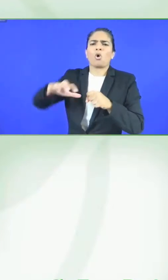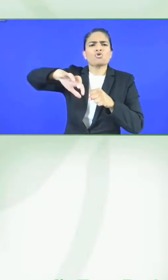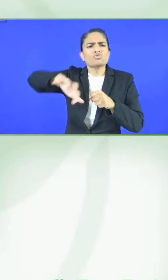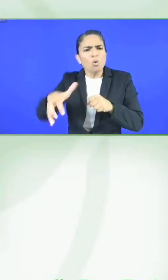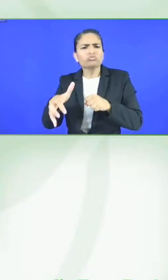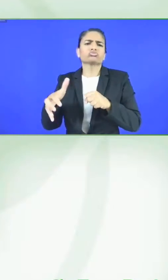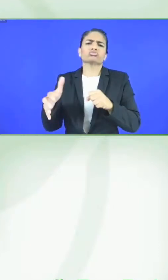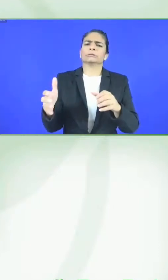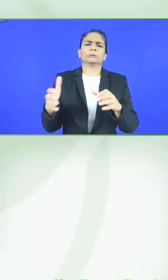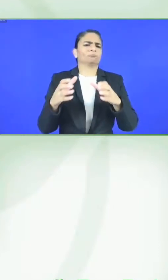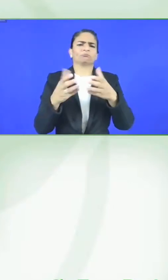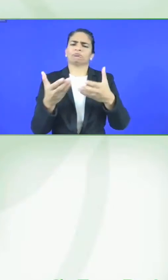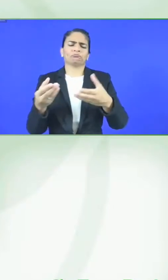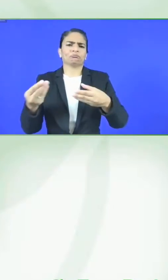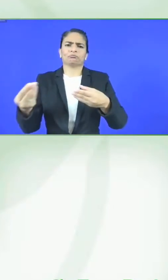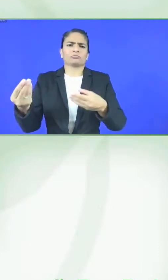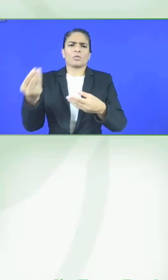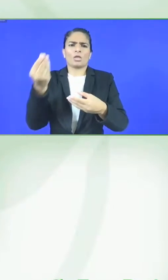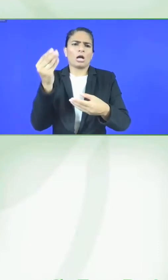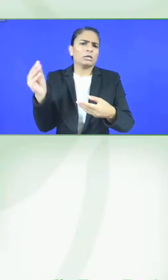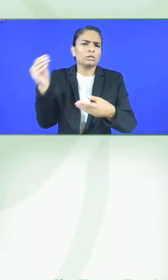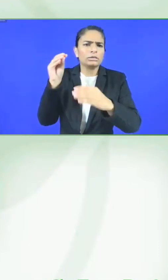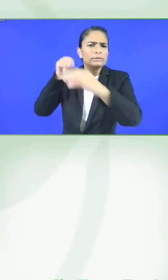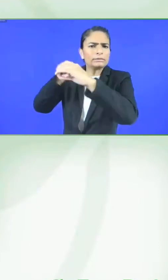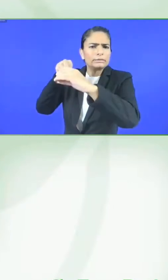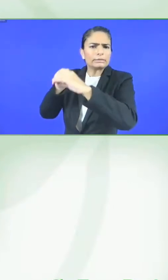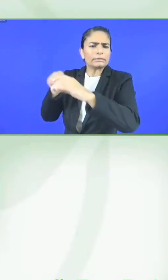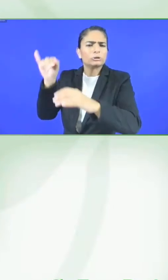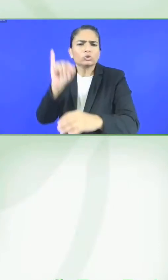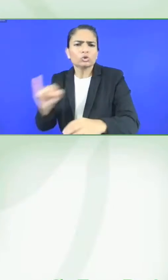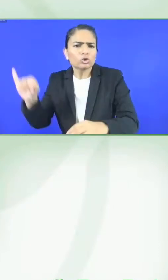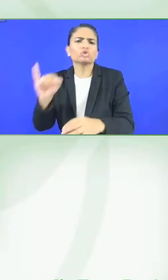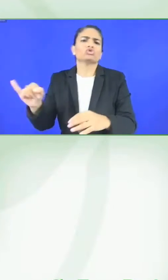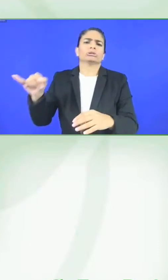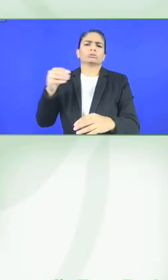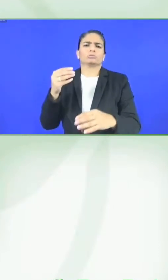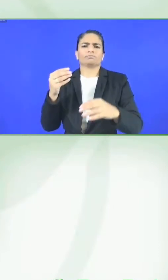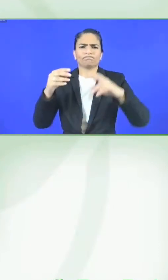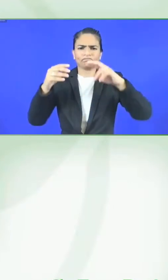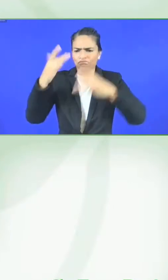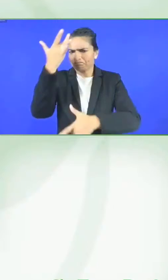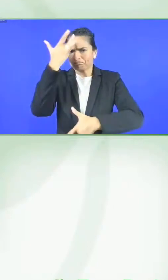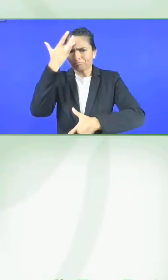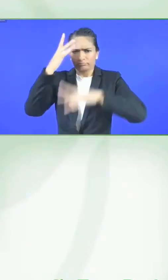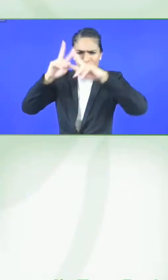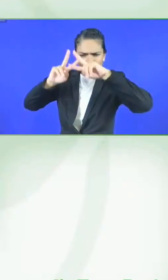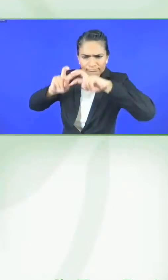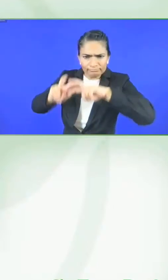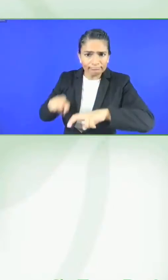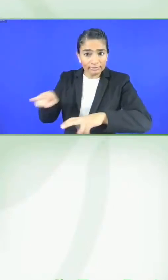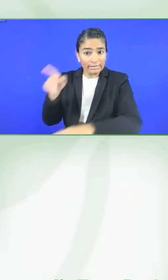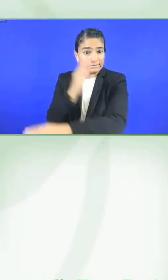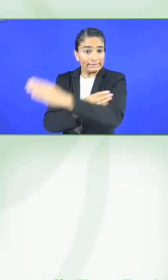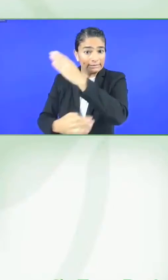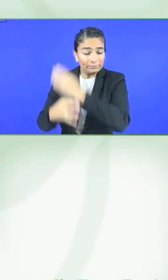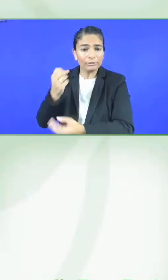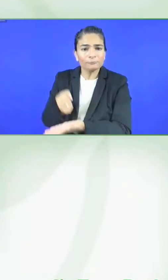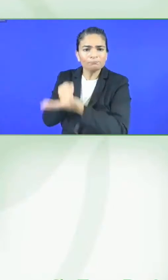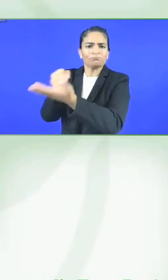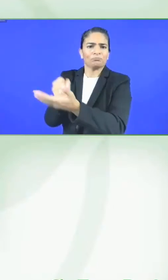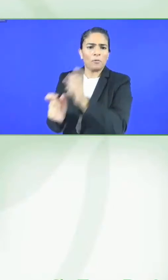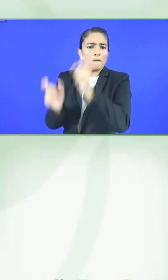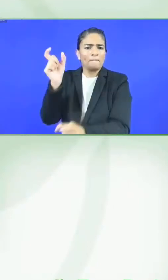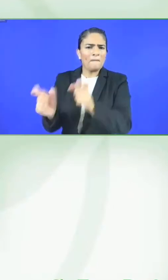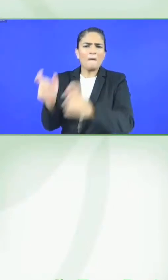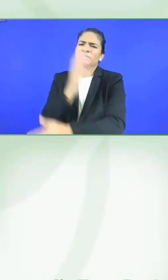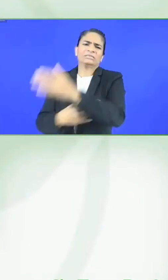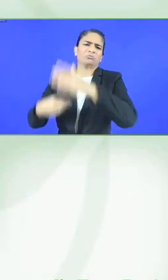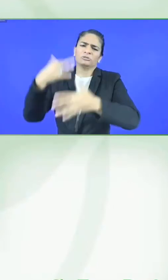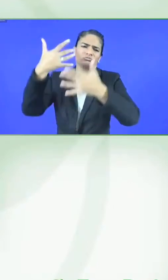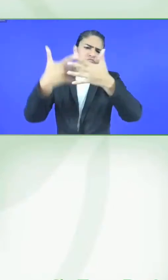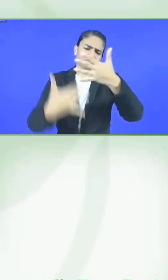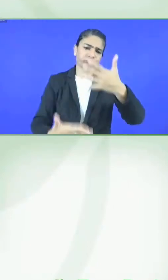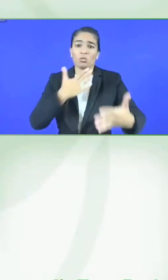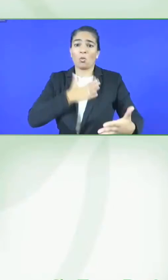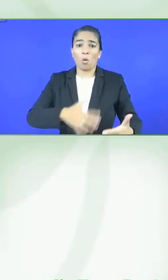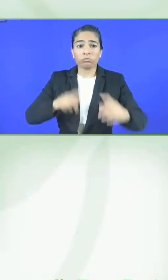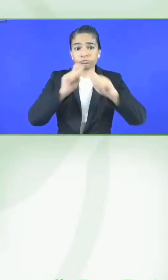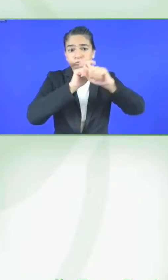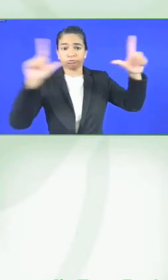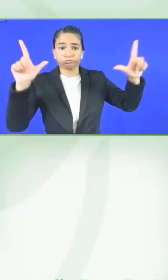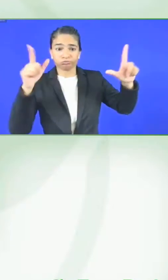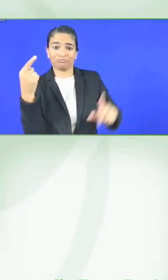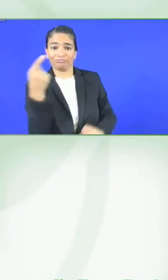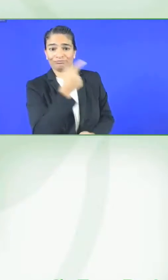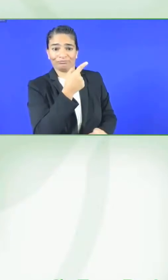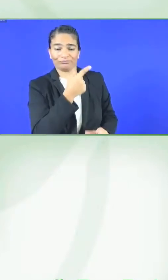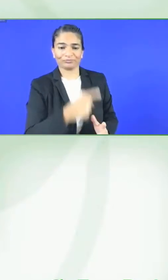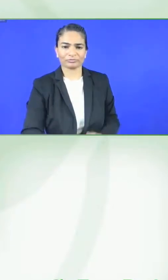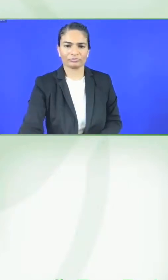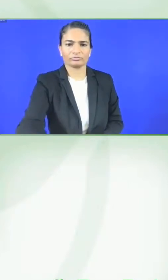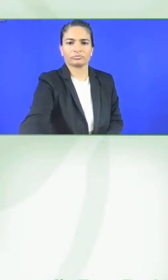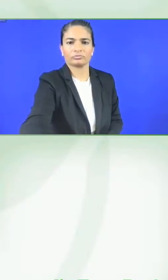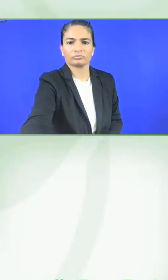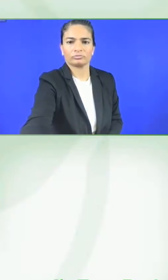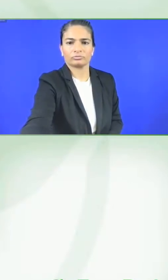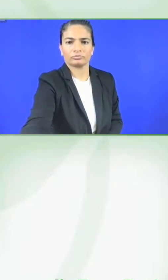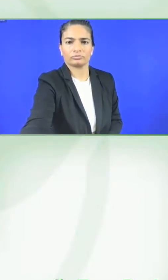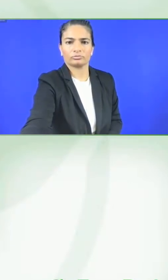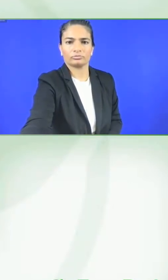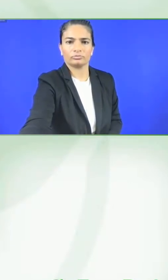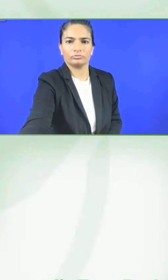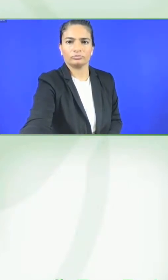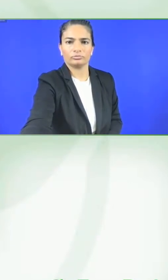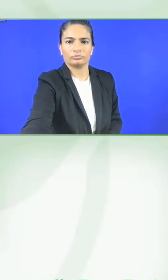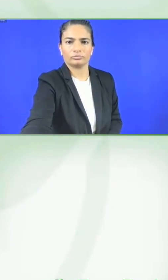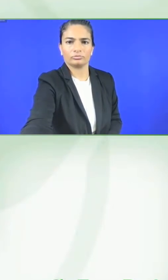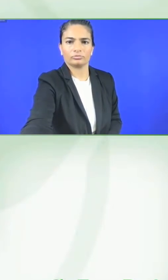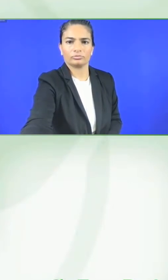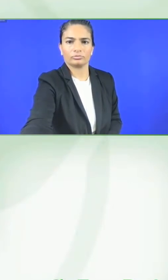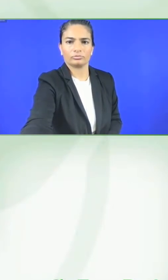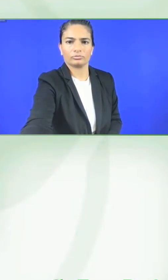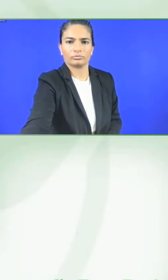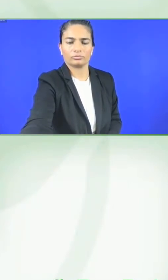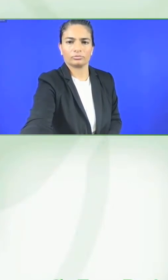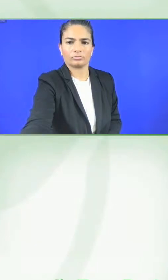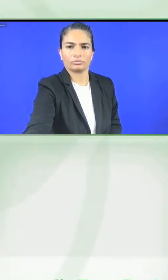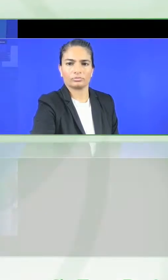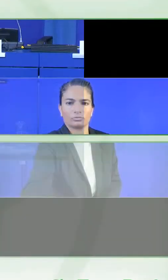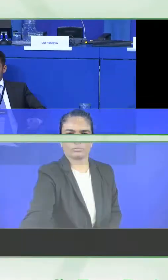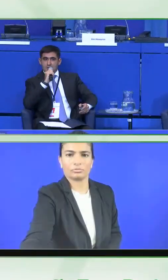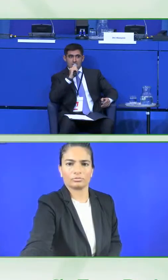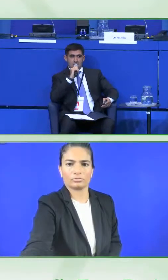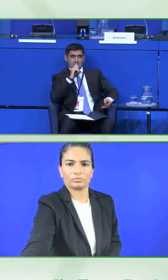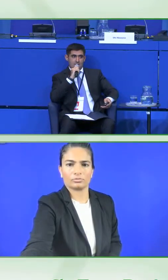It does not sound like a very modern solution.